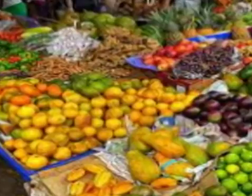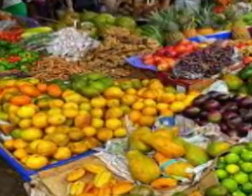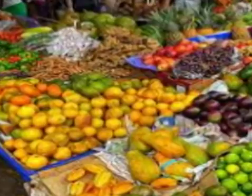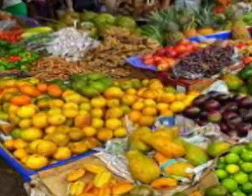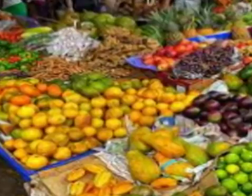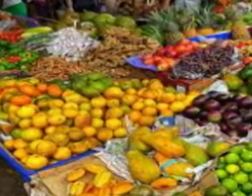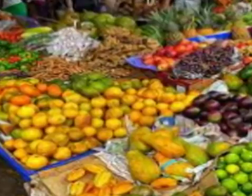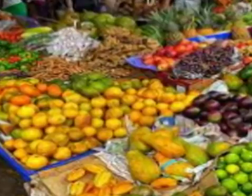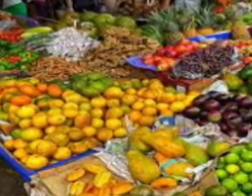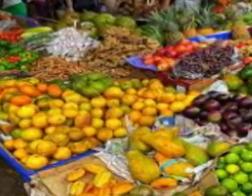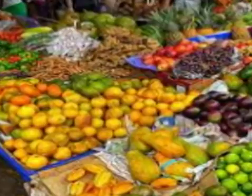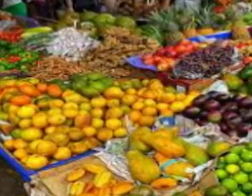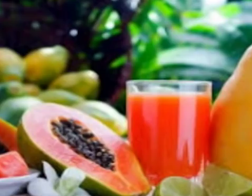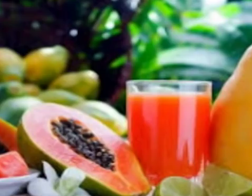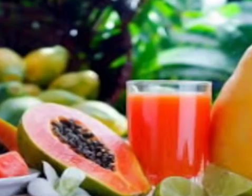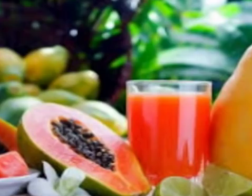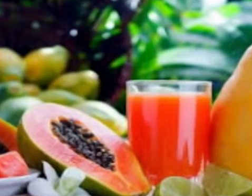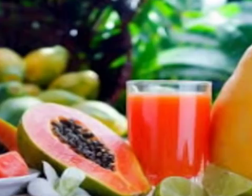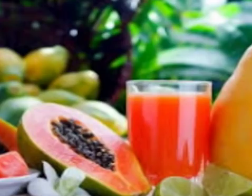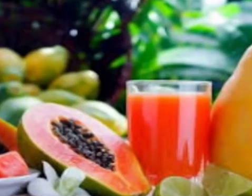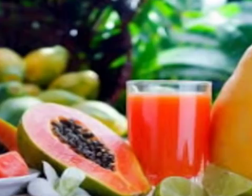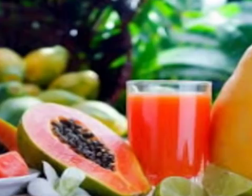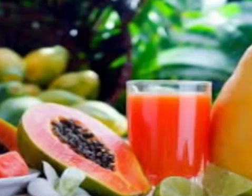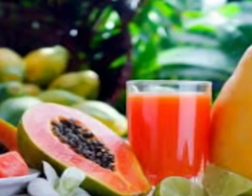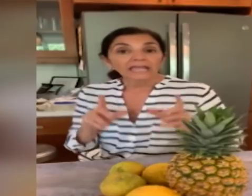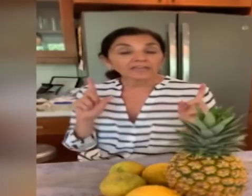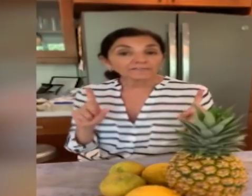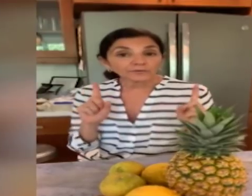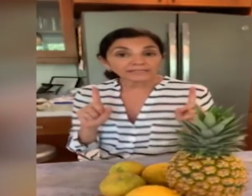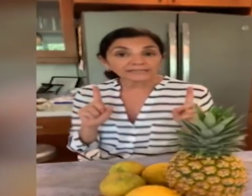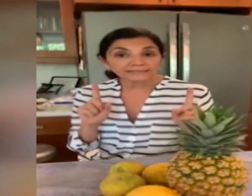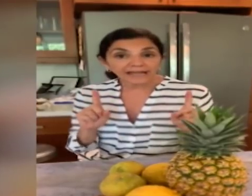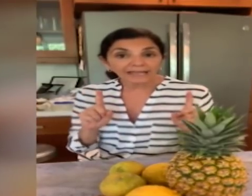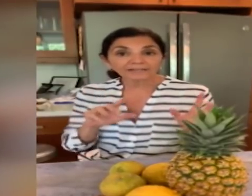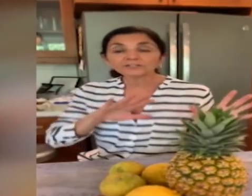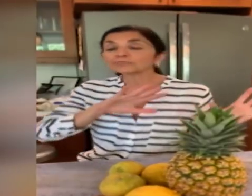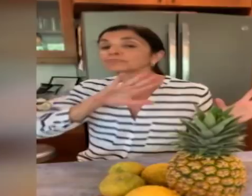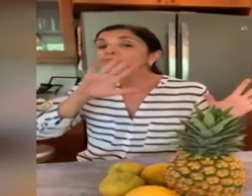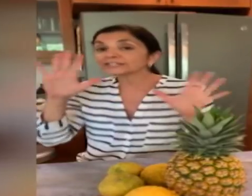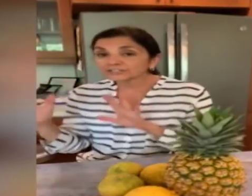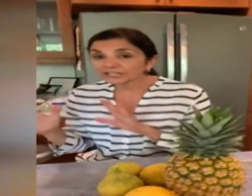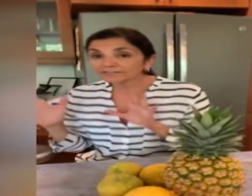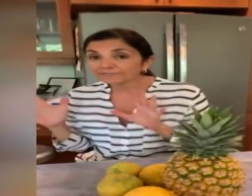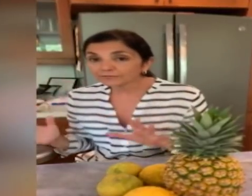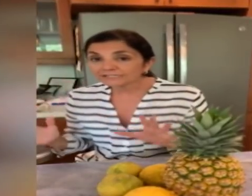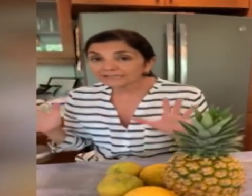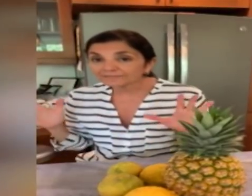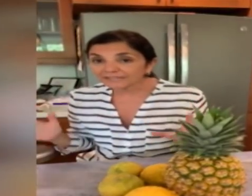their immune system in light of kovat 19 if you eat a diet rich in fruits and